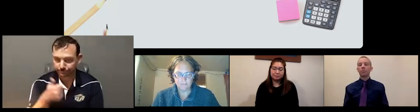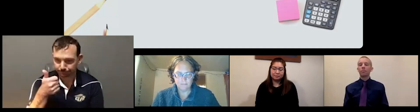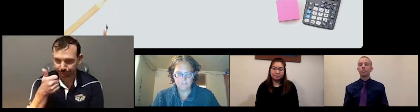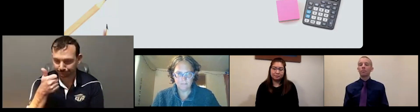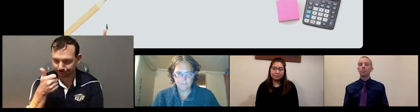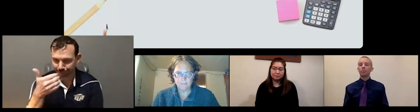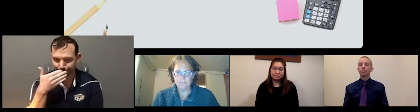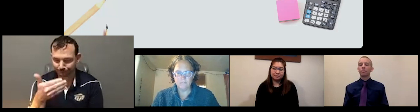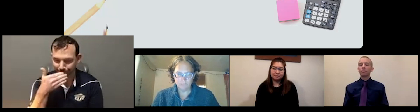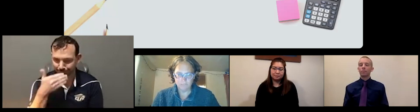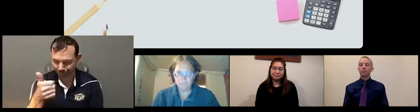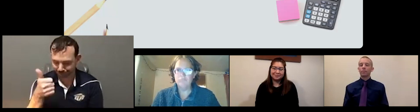Excellent answer, thank you.